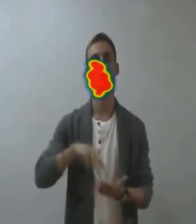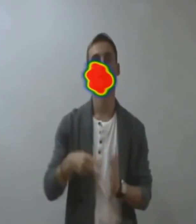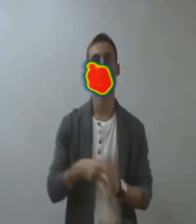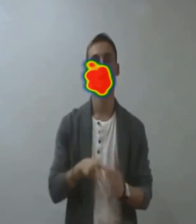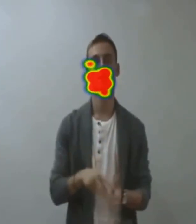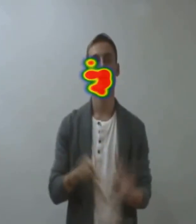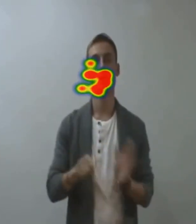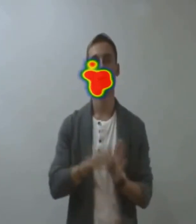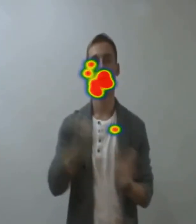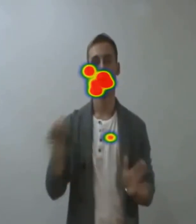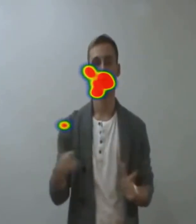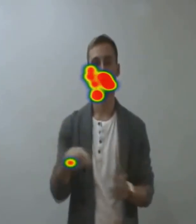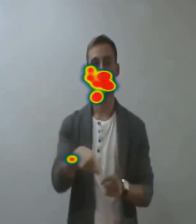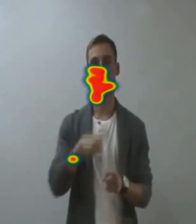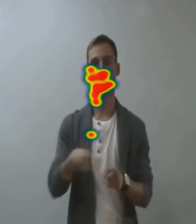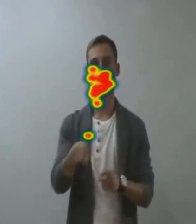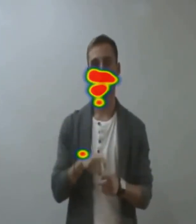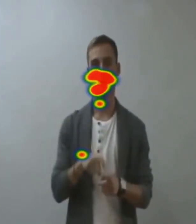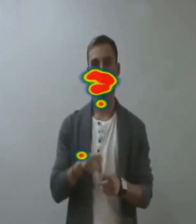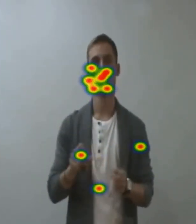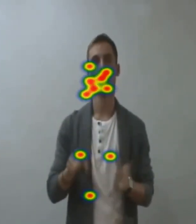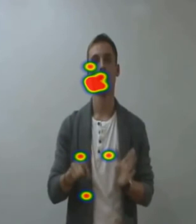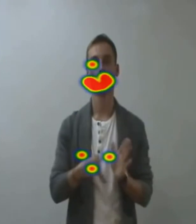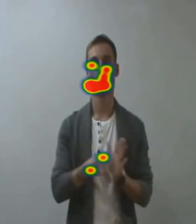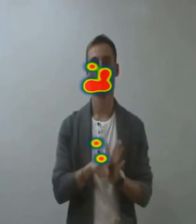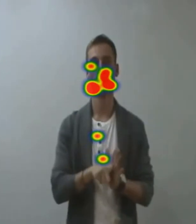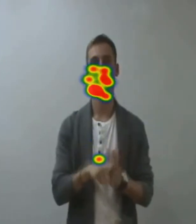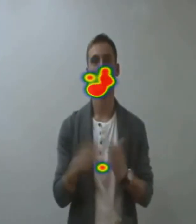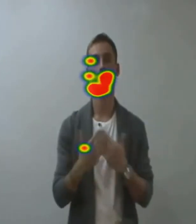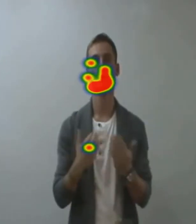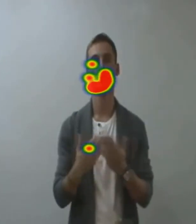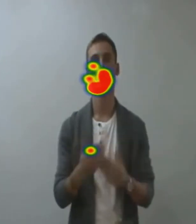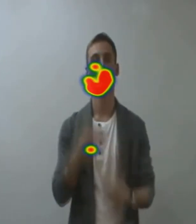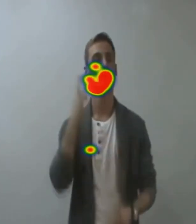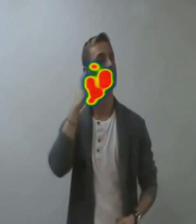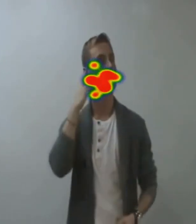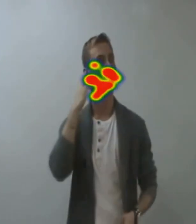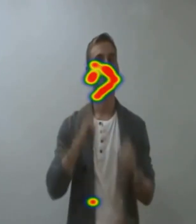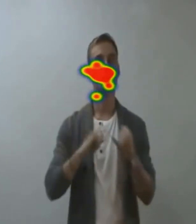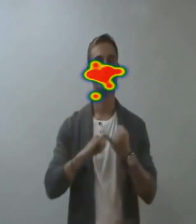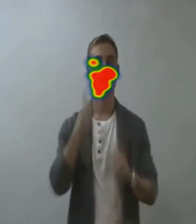Subjects, in answer to the question, whether they understood the conveyed message, in most cases responded they did not.